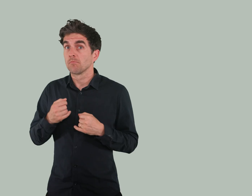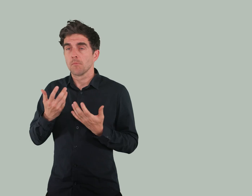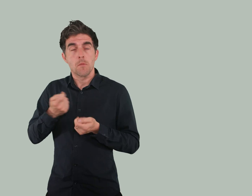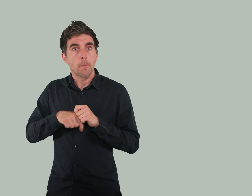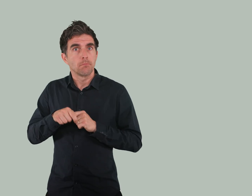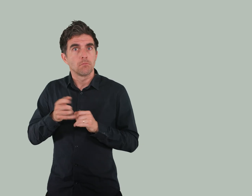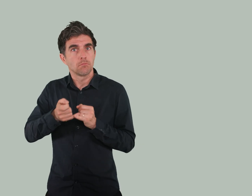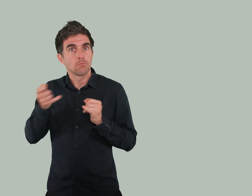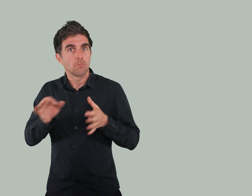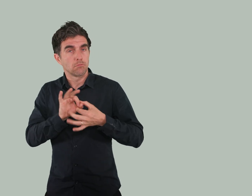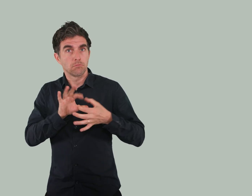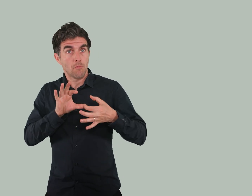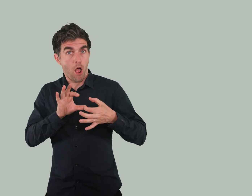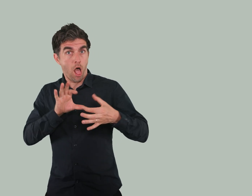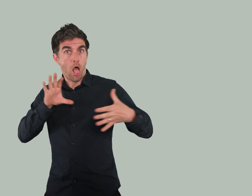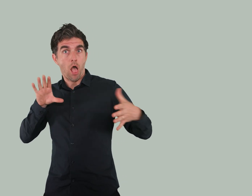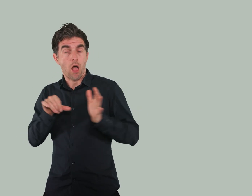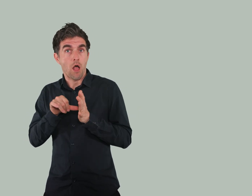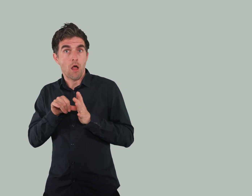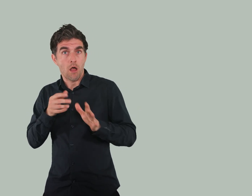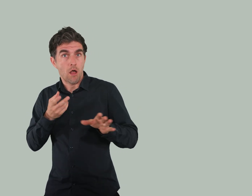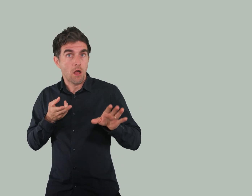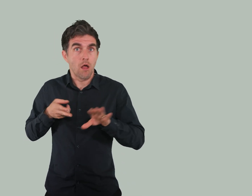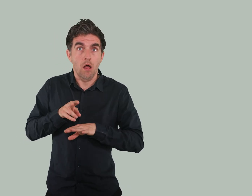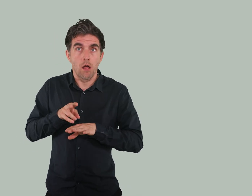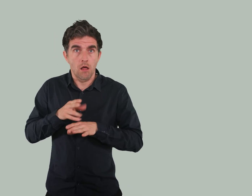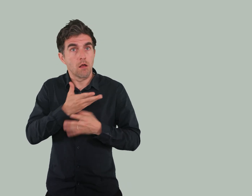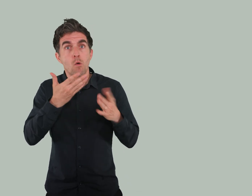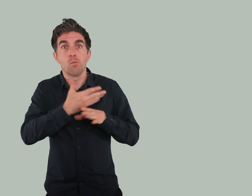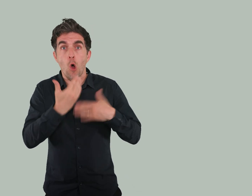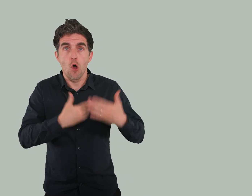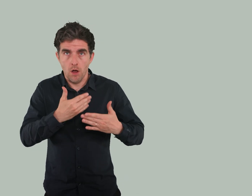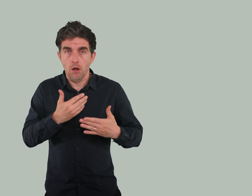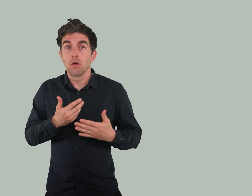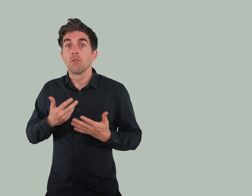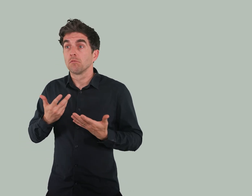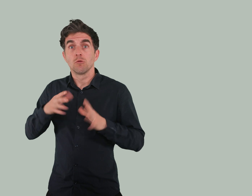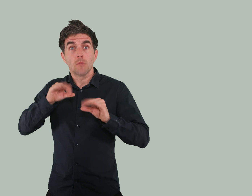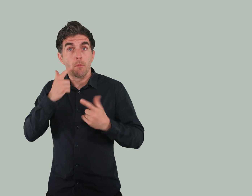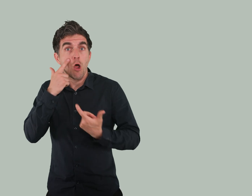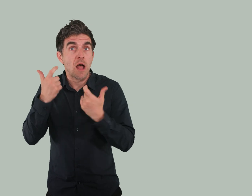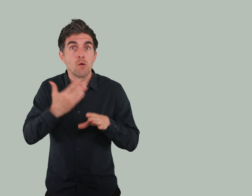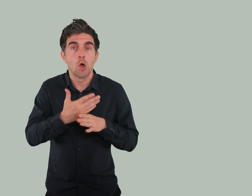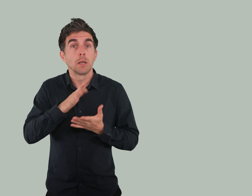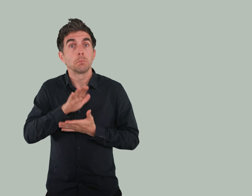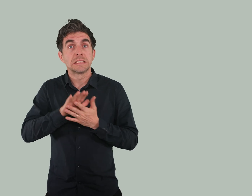so prolonging their detachment from the labour market. Once these young people stop looking for work,